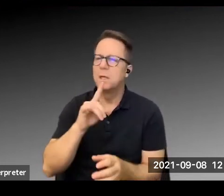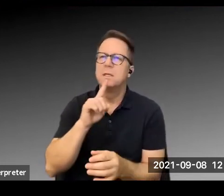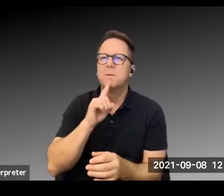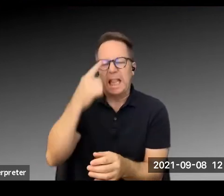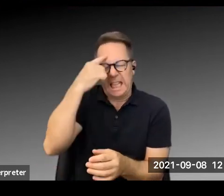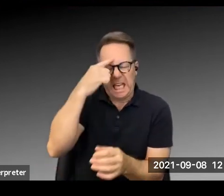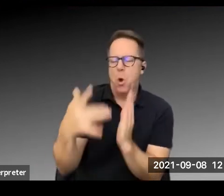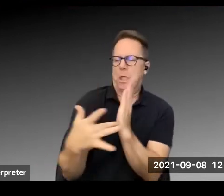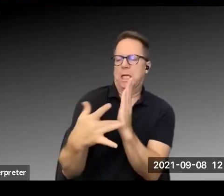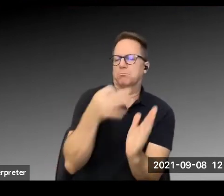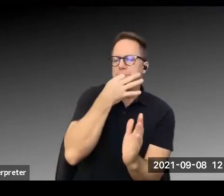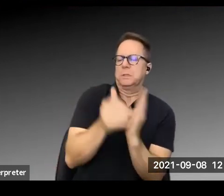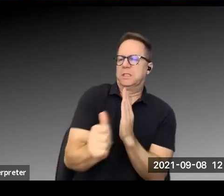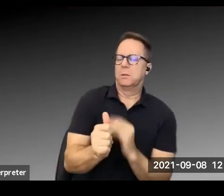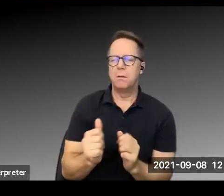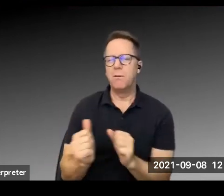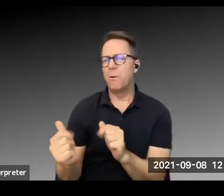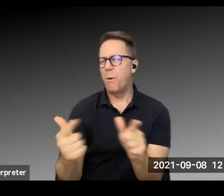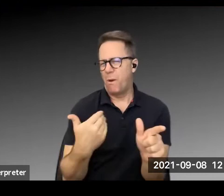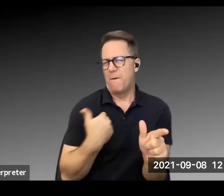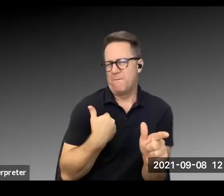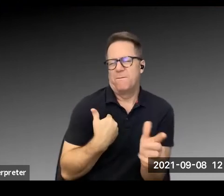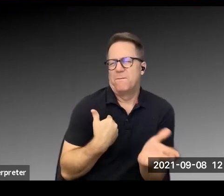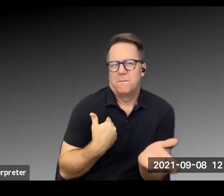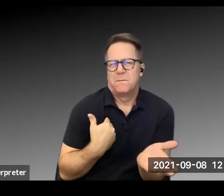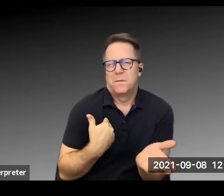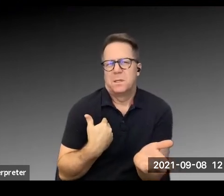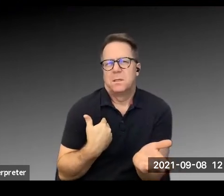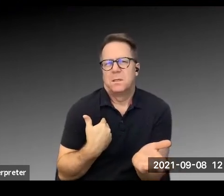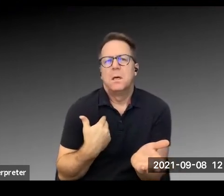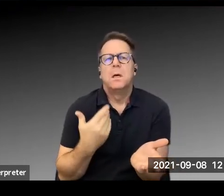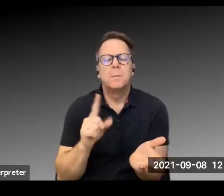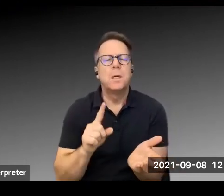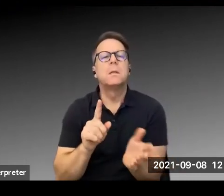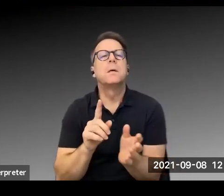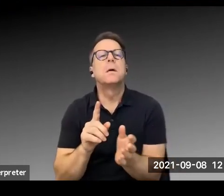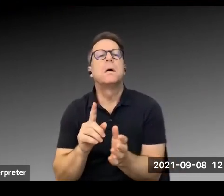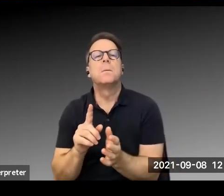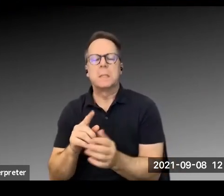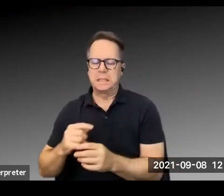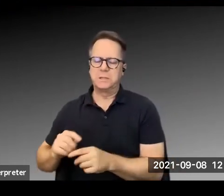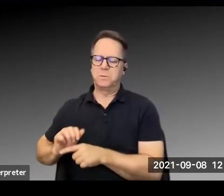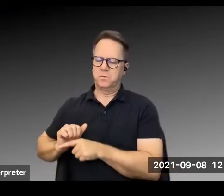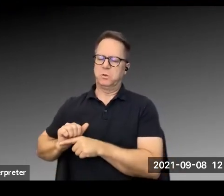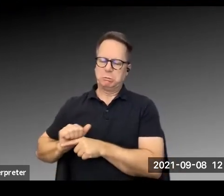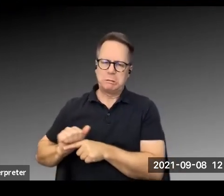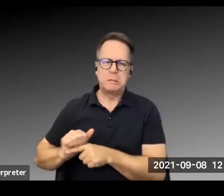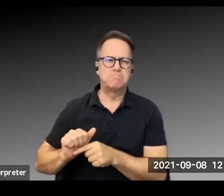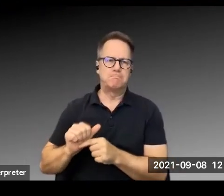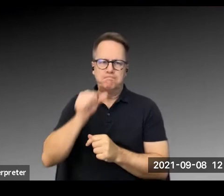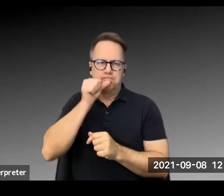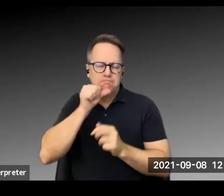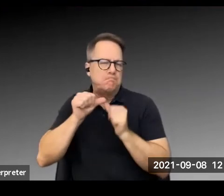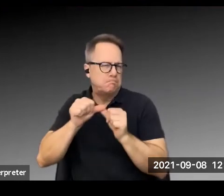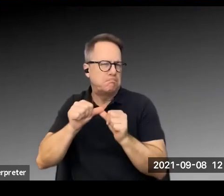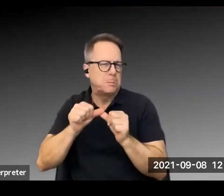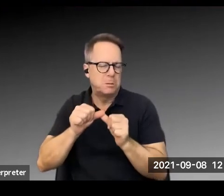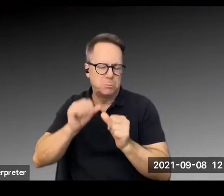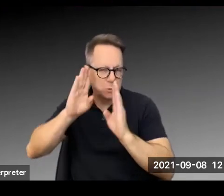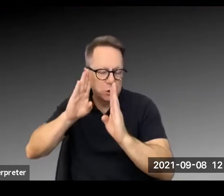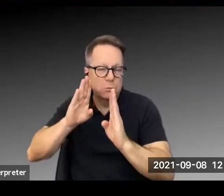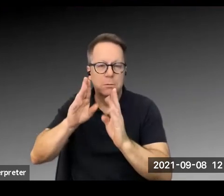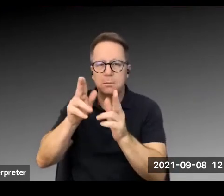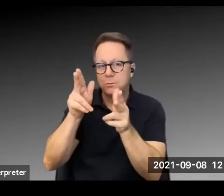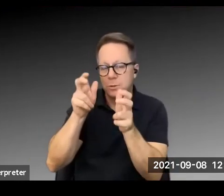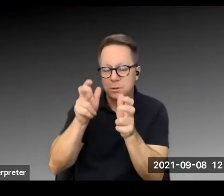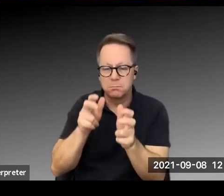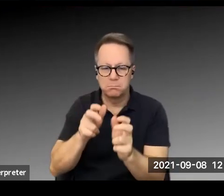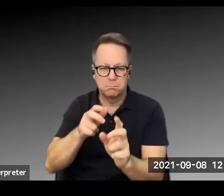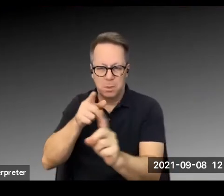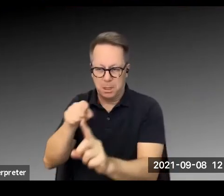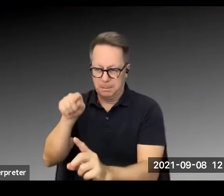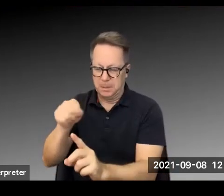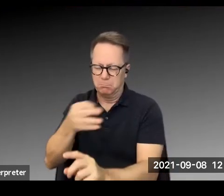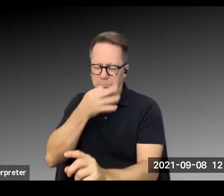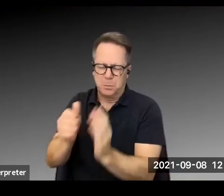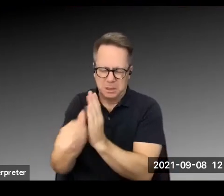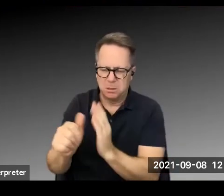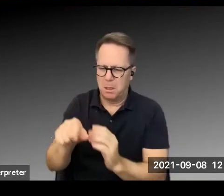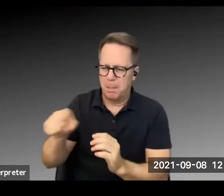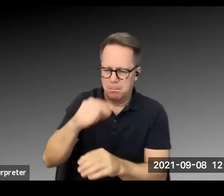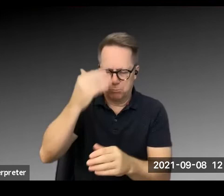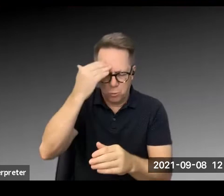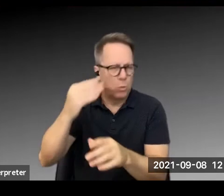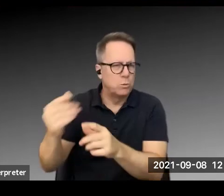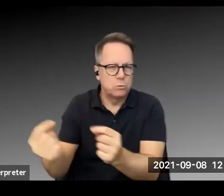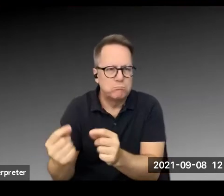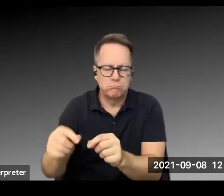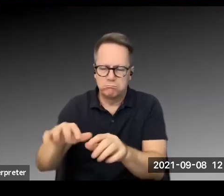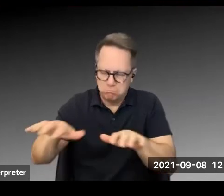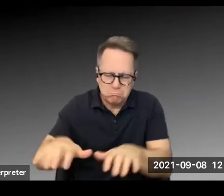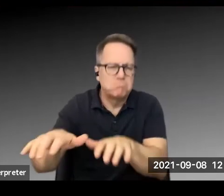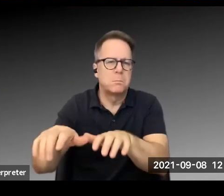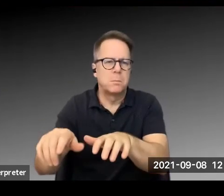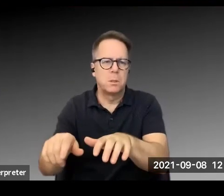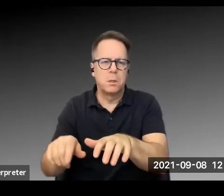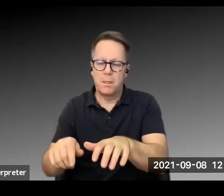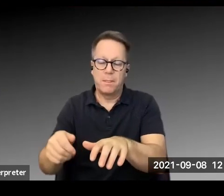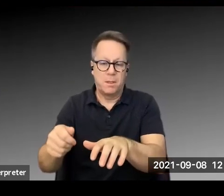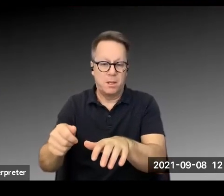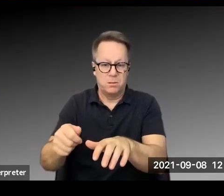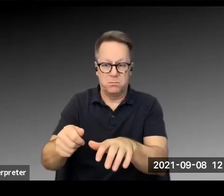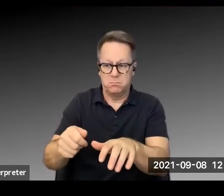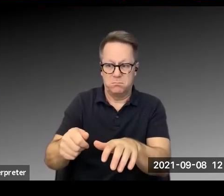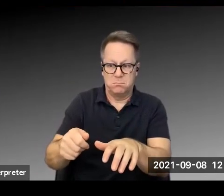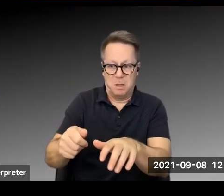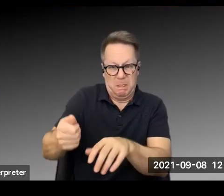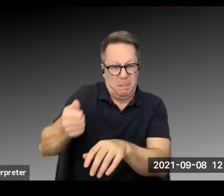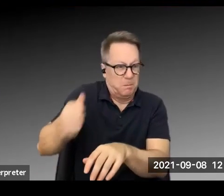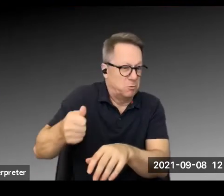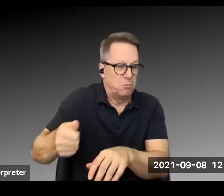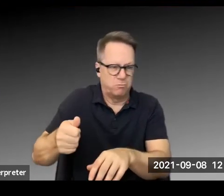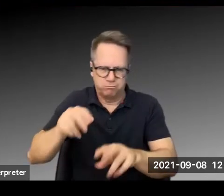technical expertise. It's precisely to be able to have the training and the rigor, to pay attention to listen to the subject matter experts who are acting on their own behalf and have the resilience to manage their day to day.